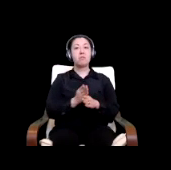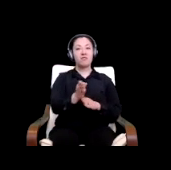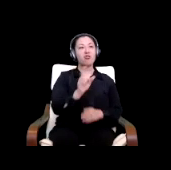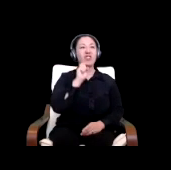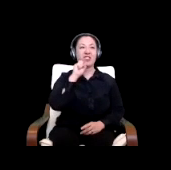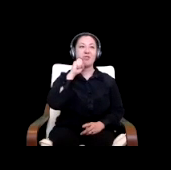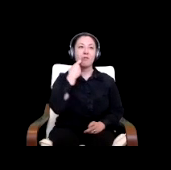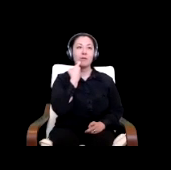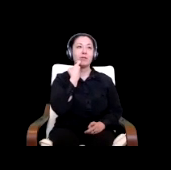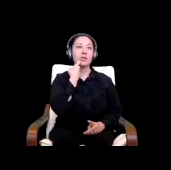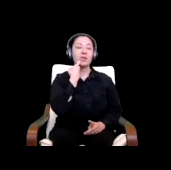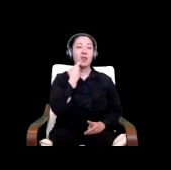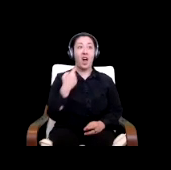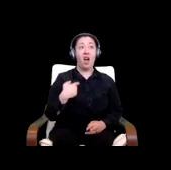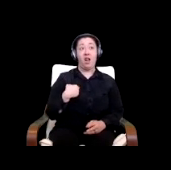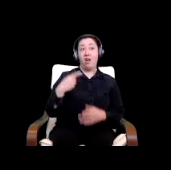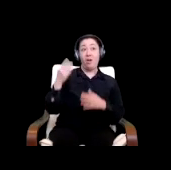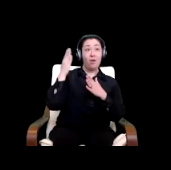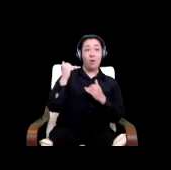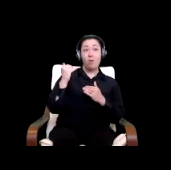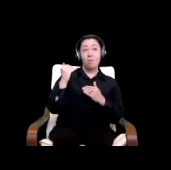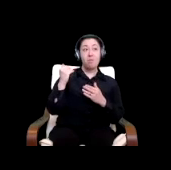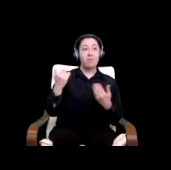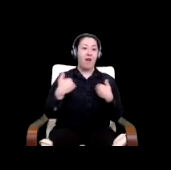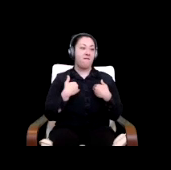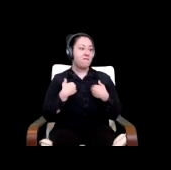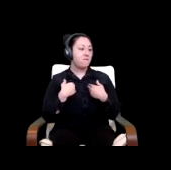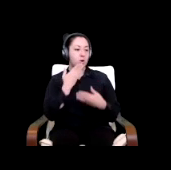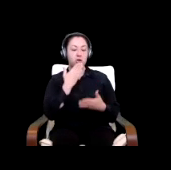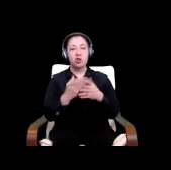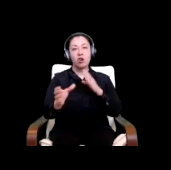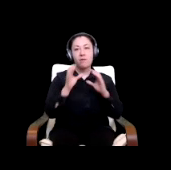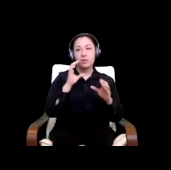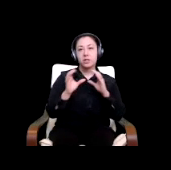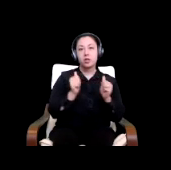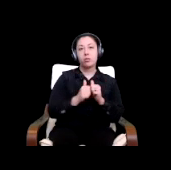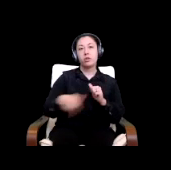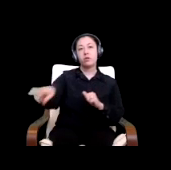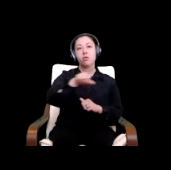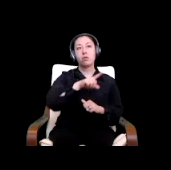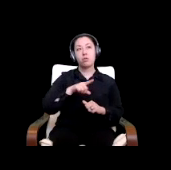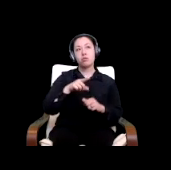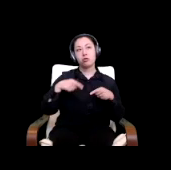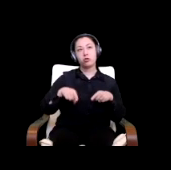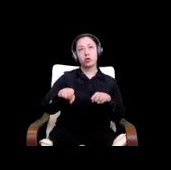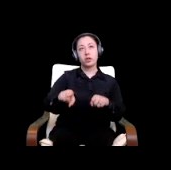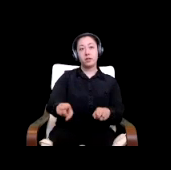I am hoping we will have good conversations throughout this and if anyone thinks that